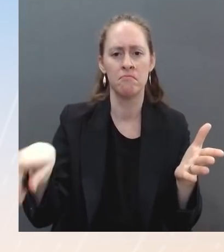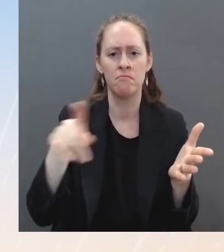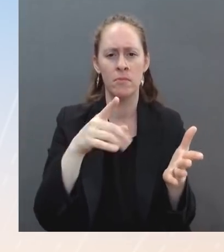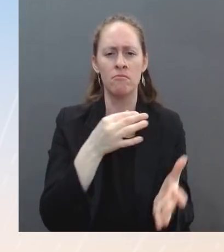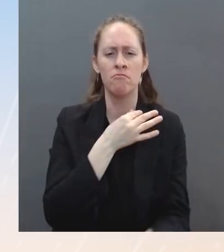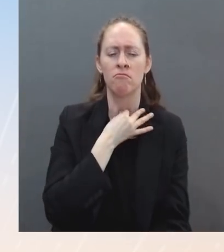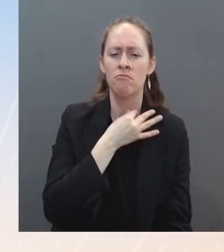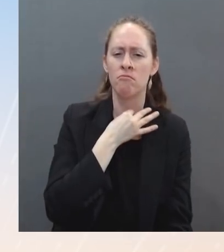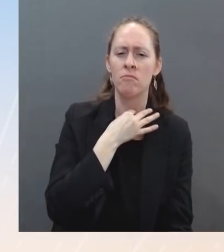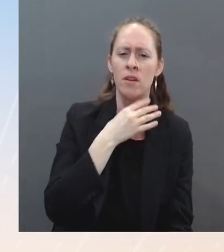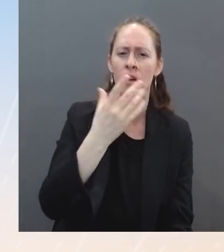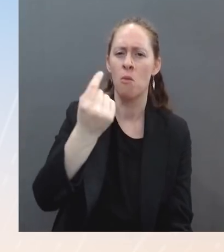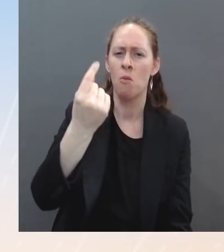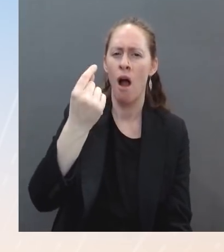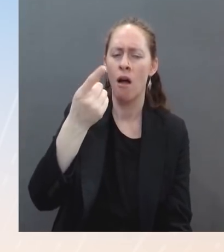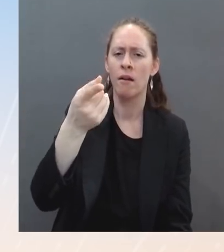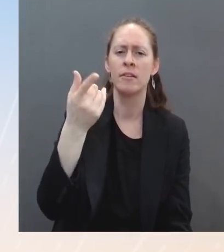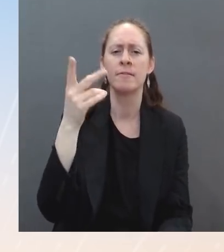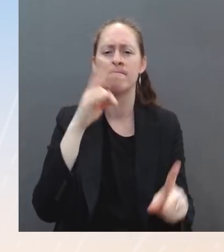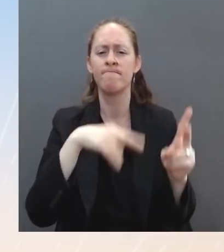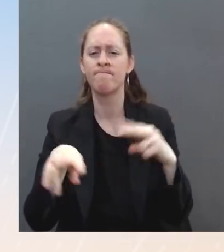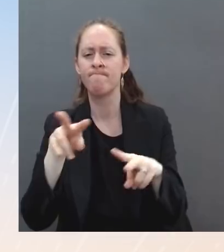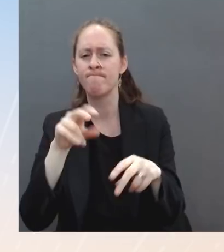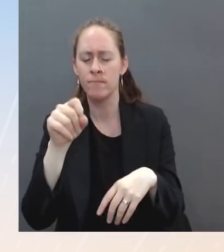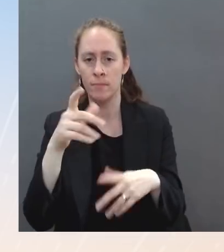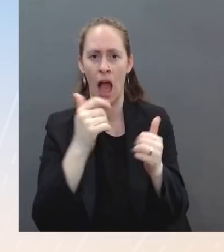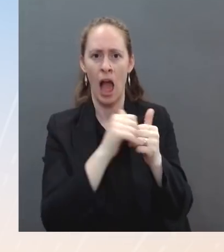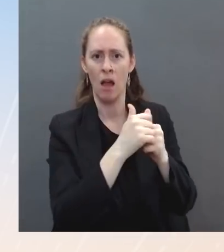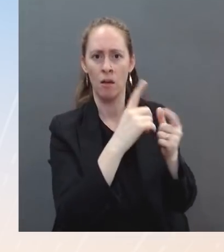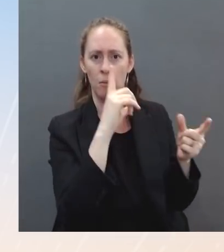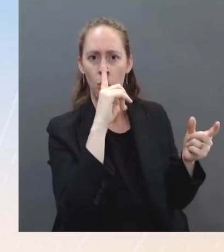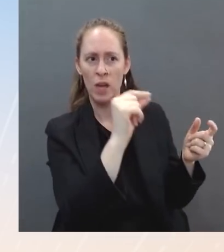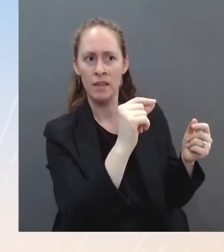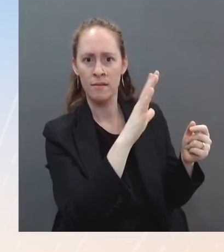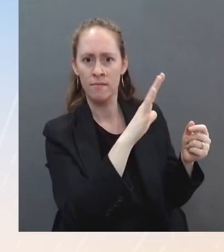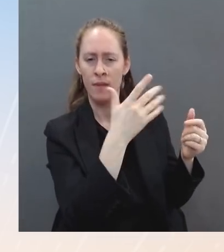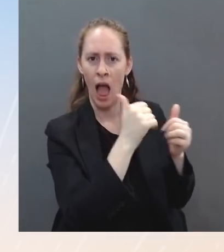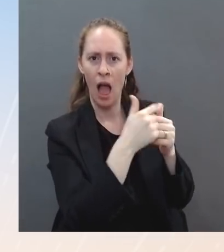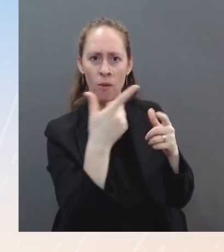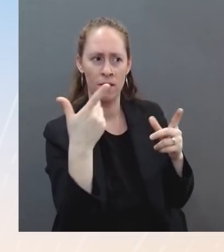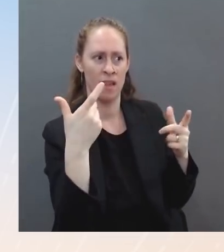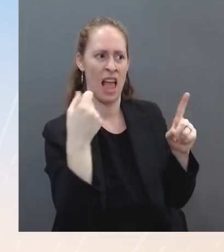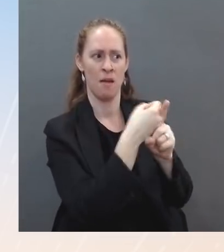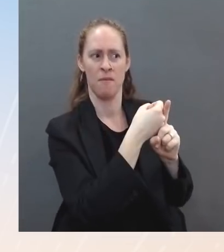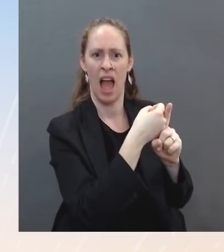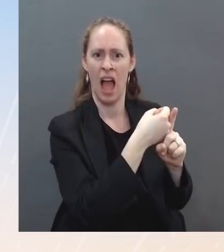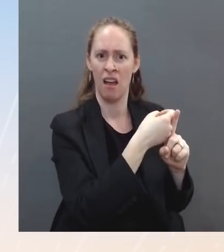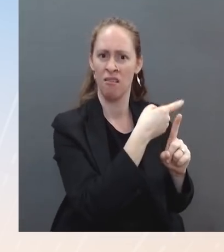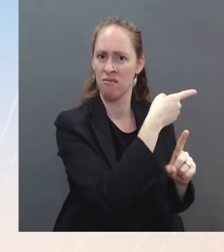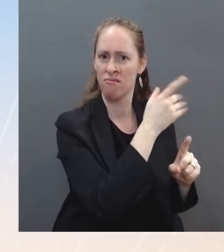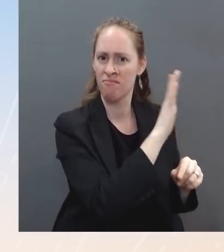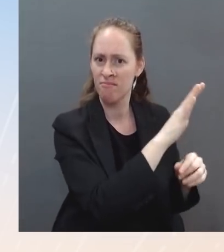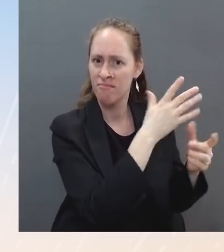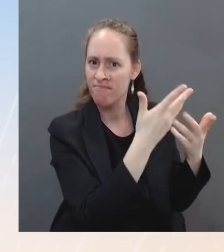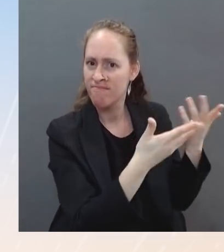releasing that kind of information. Ms. Bedingfield: Well, I can't speak to how it's impacted Putin's conduct. That's again -- as I said yesterday,